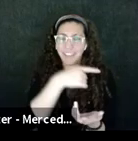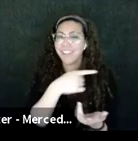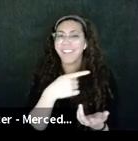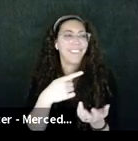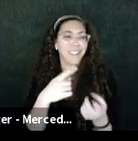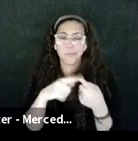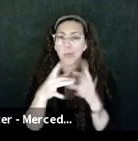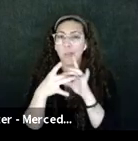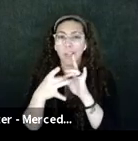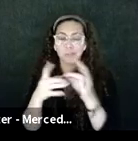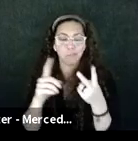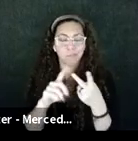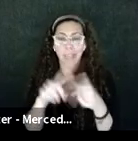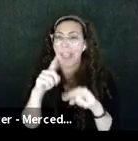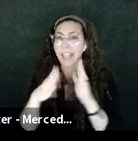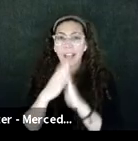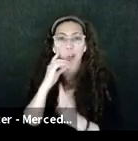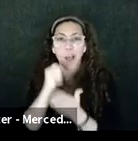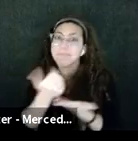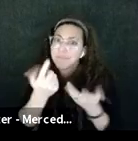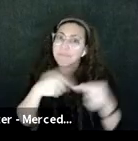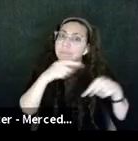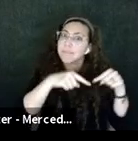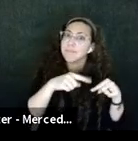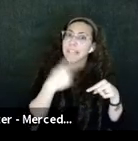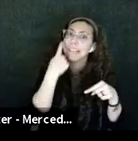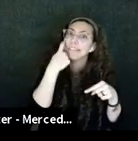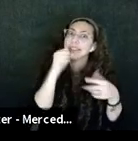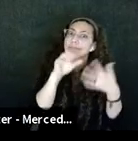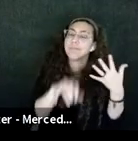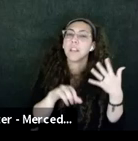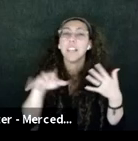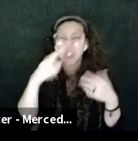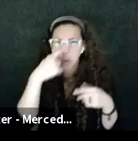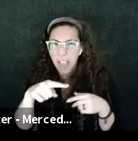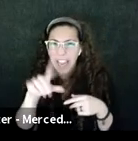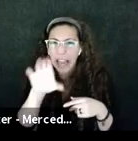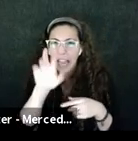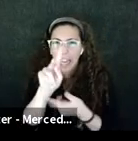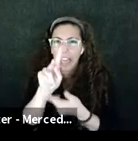Jason Williams: And those sorts of things. Let's see. Jason, could you please provide us the link of the source of these statistics. Yes, absolutely.